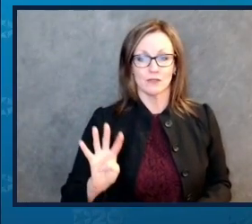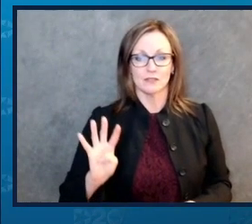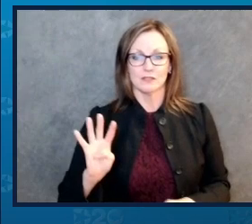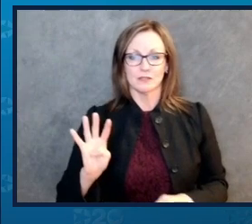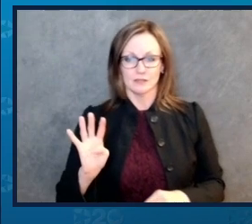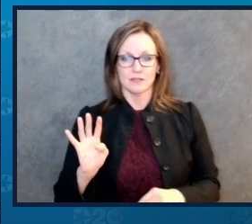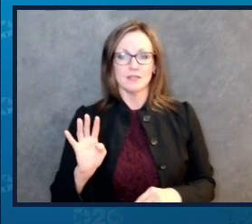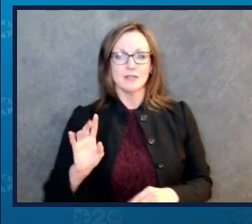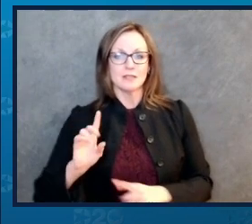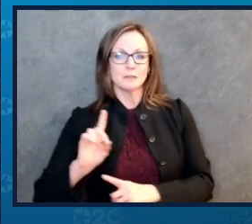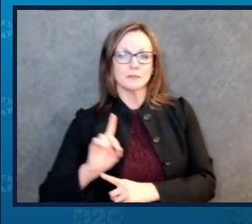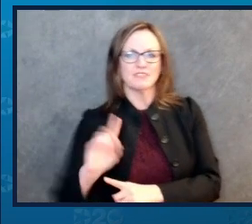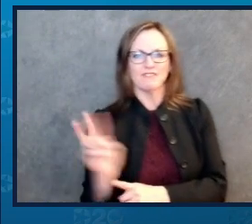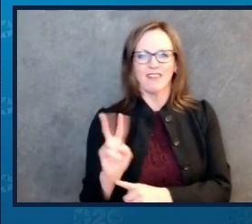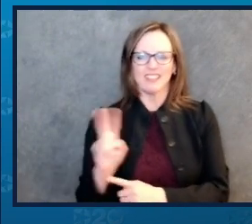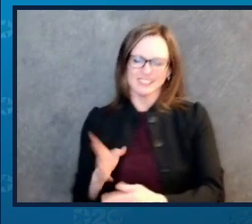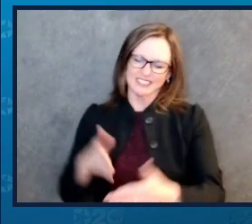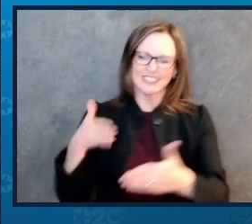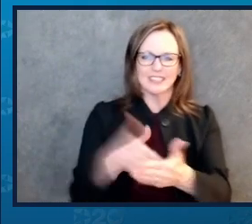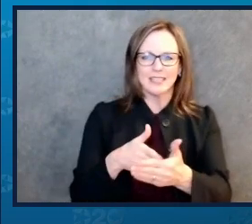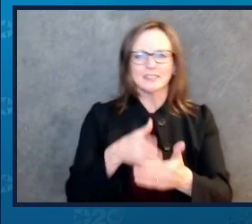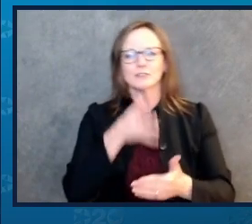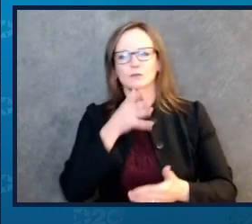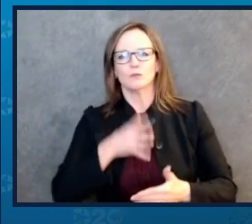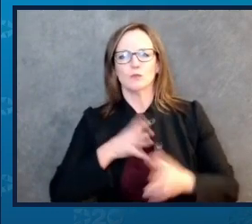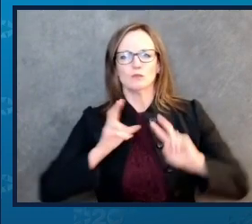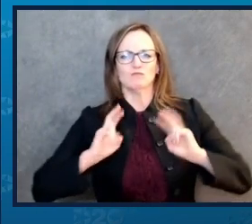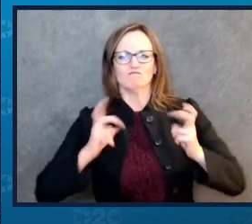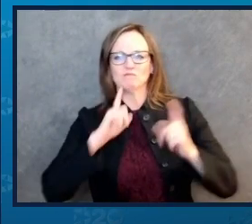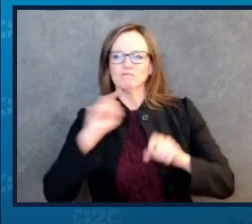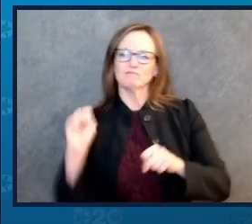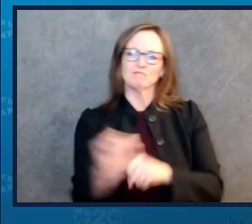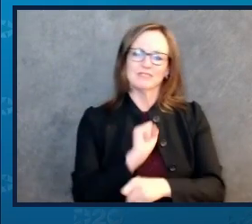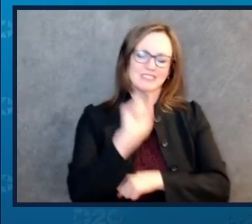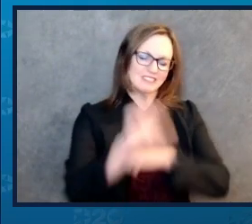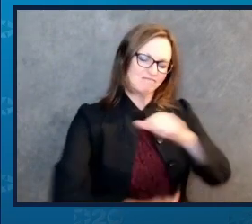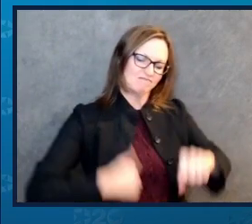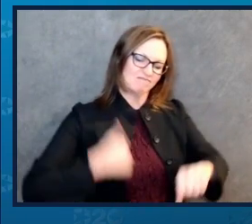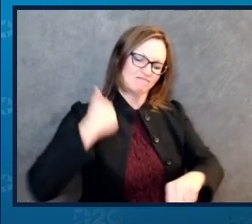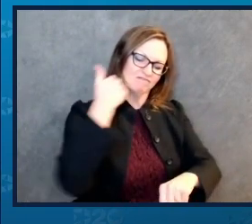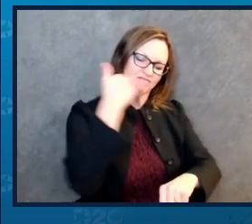A LOT OF THE CHANGE ANTE ATTITUDES WE HAVE ABOUT DOMESTIC